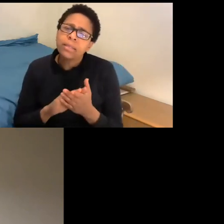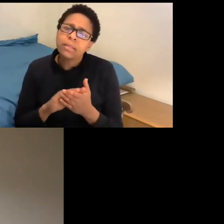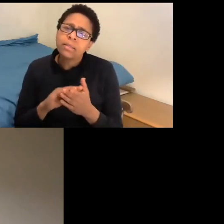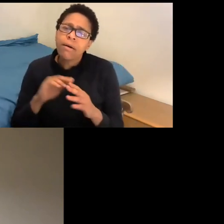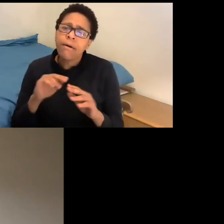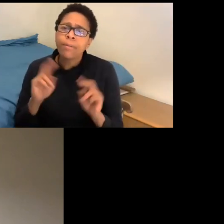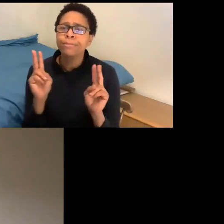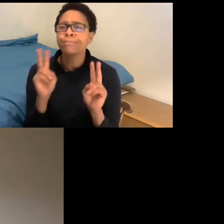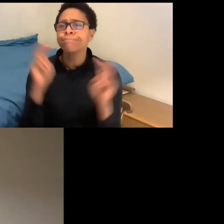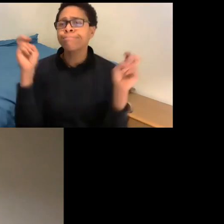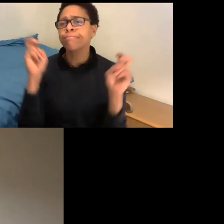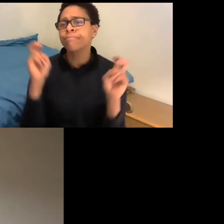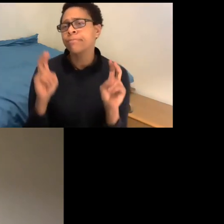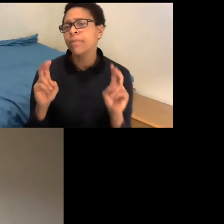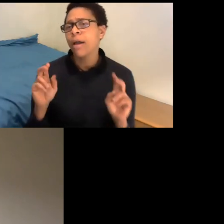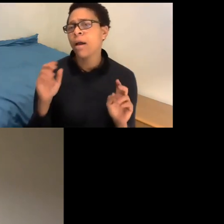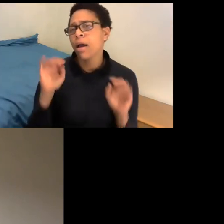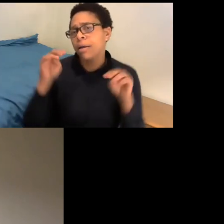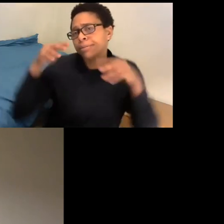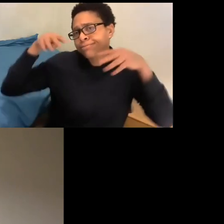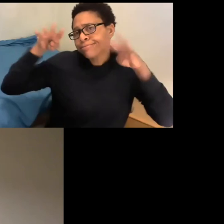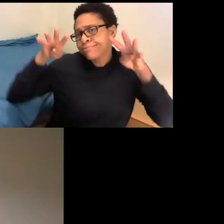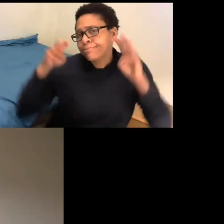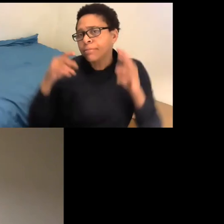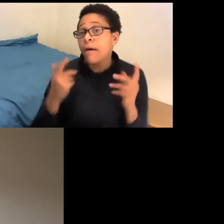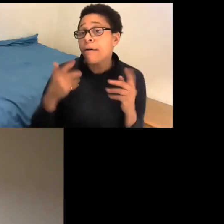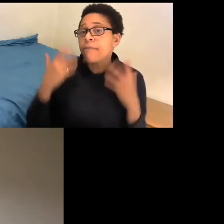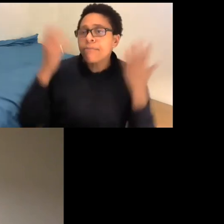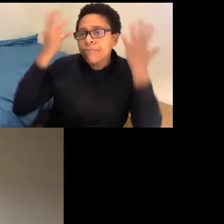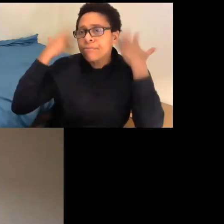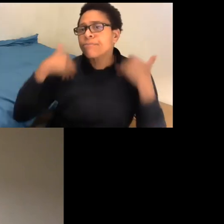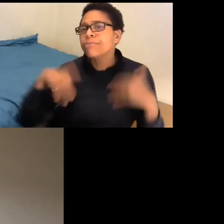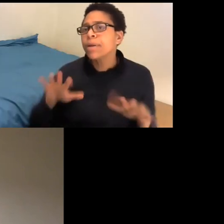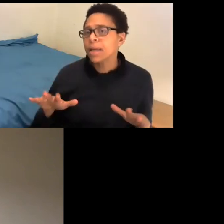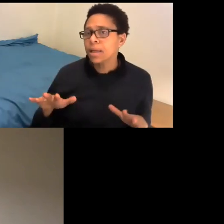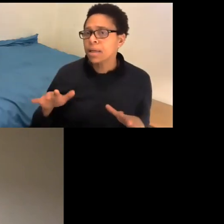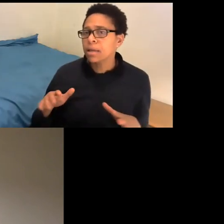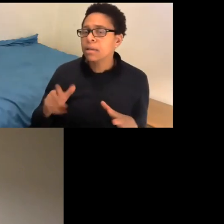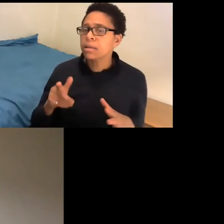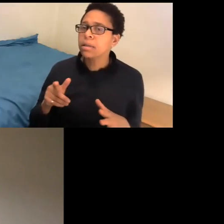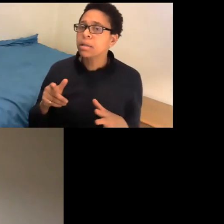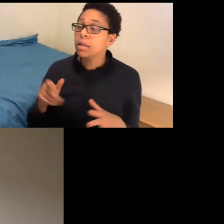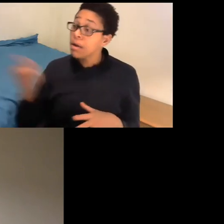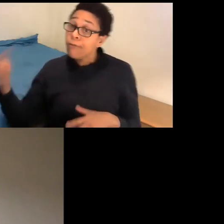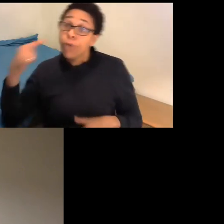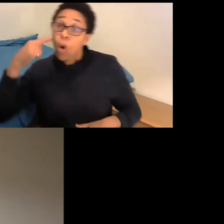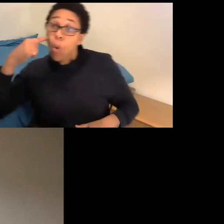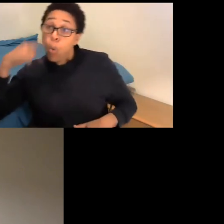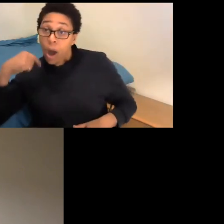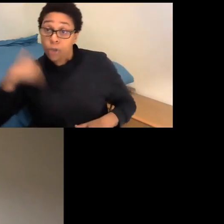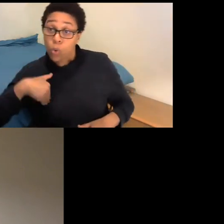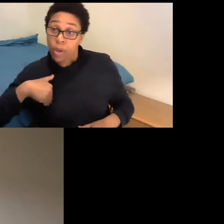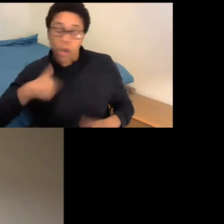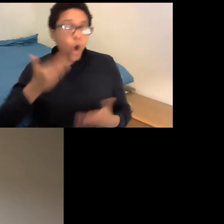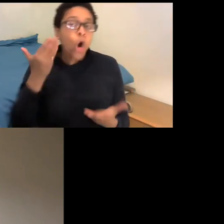Black slave woman, and the kinds of ways that they had to respond to male domination, it's not that white women are not